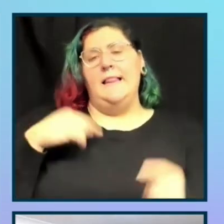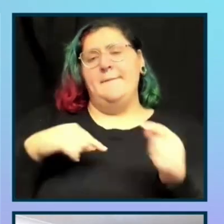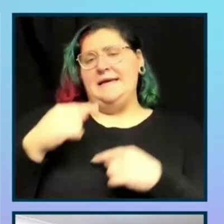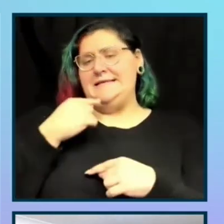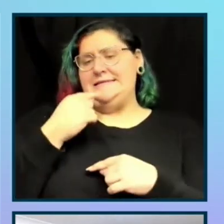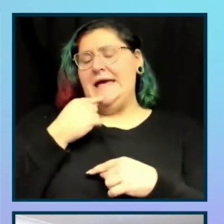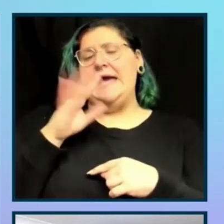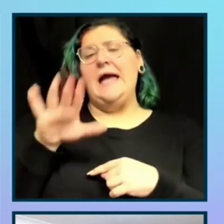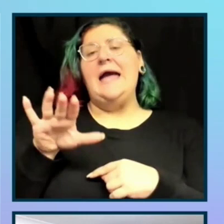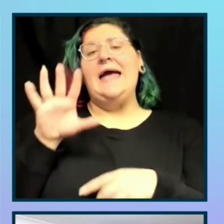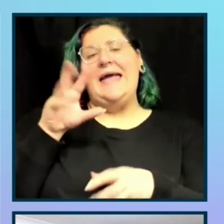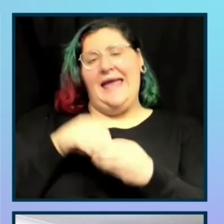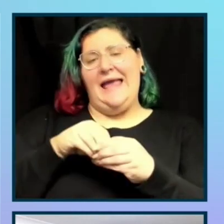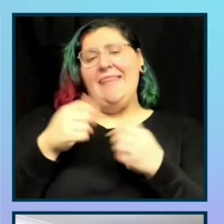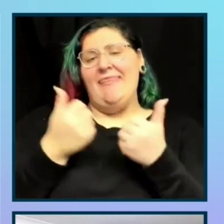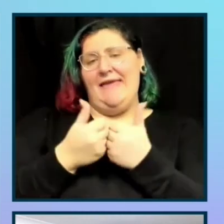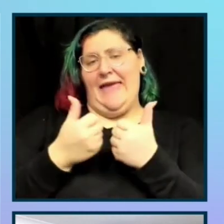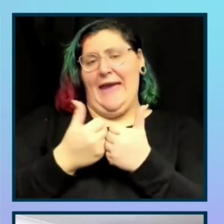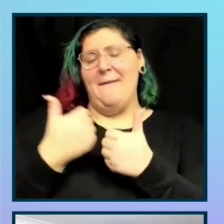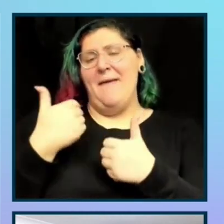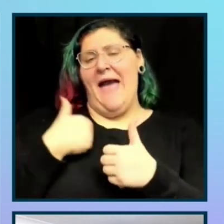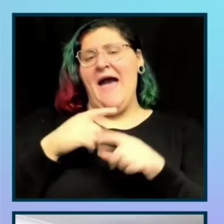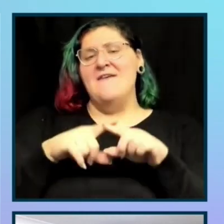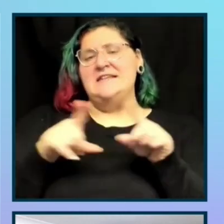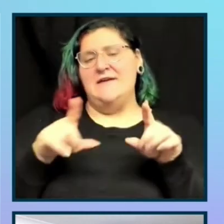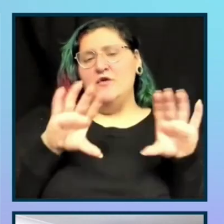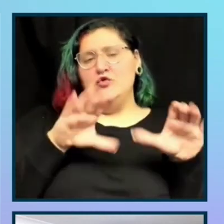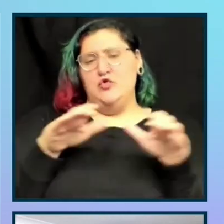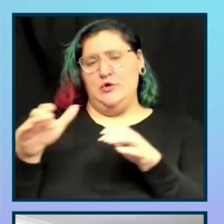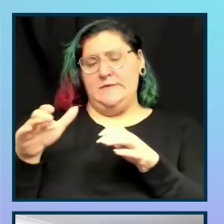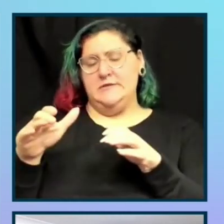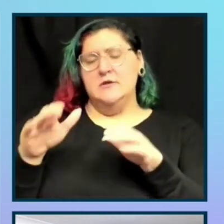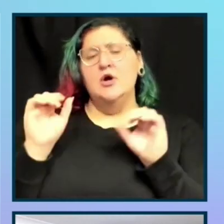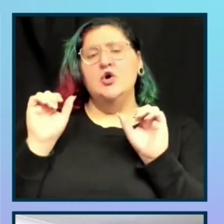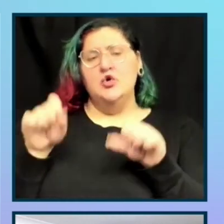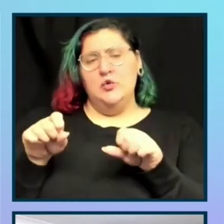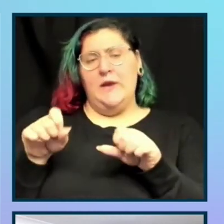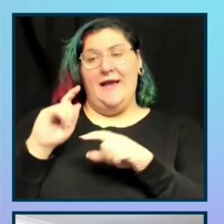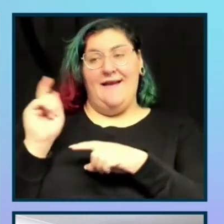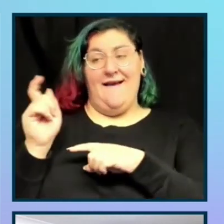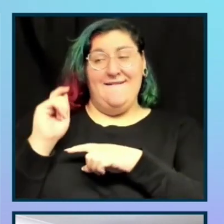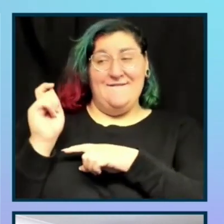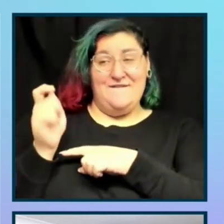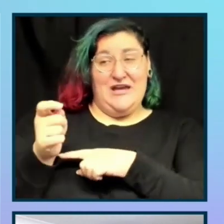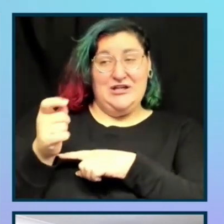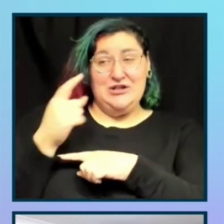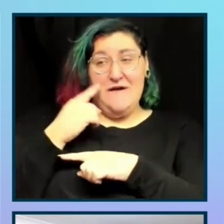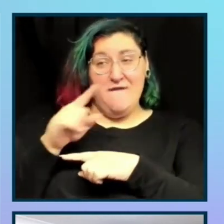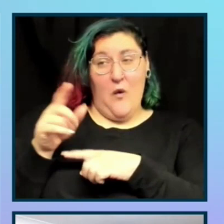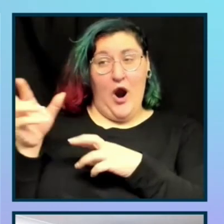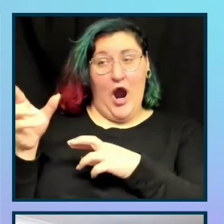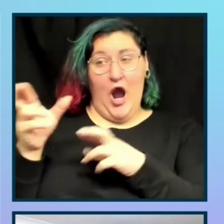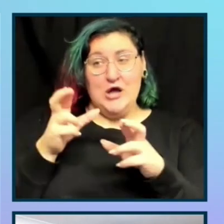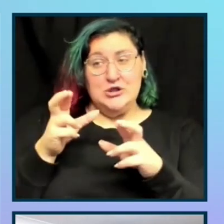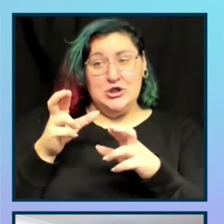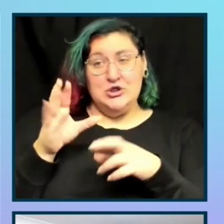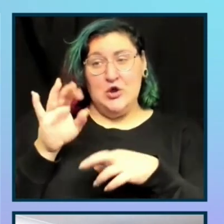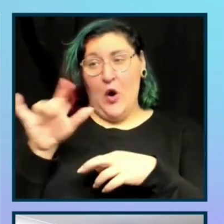So you fish for the Hunter's Call, you find curse skulls for the Order of Souls.